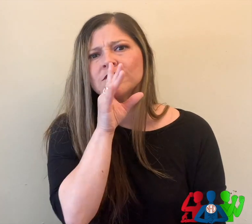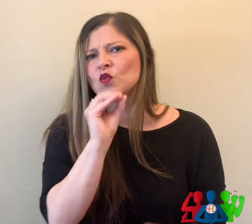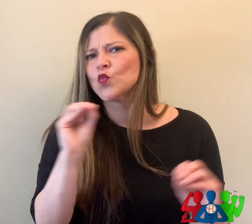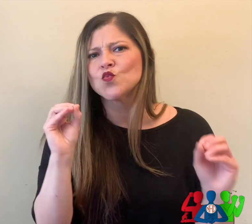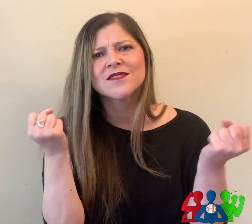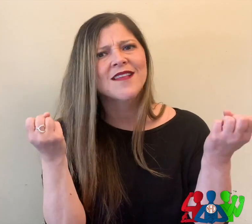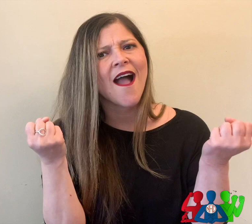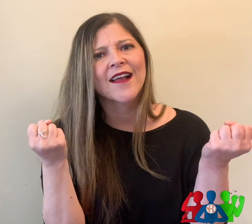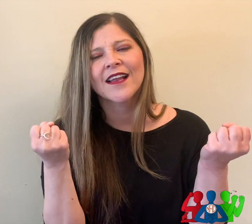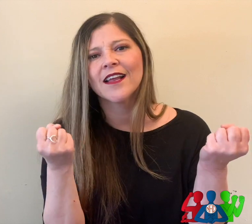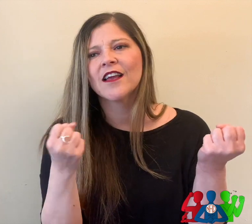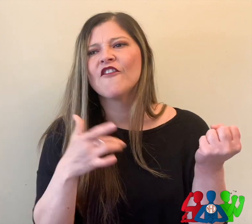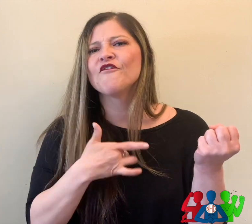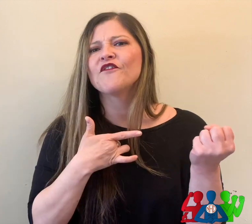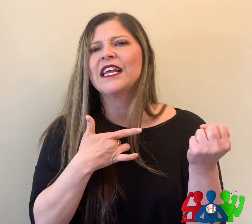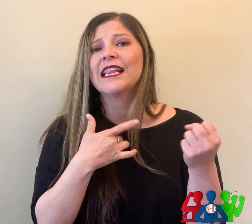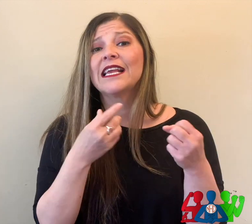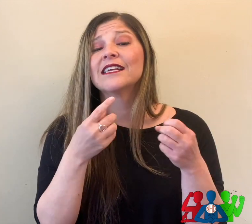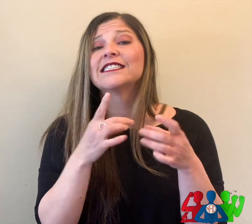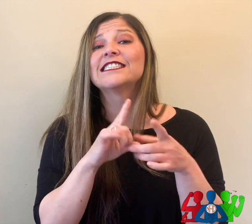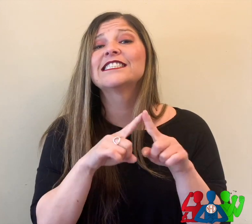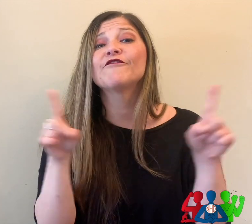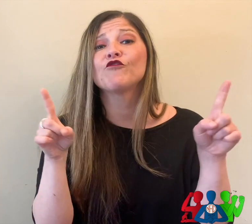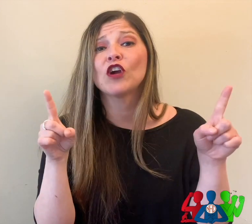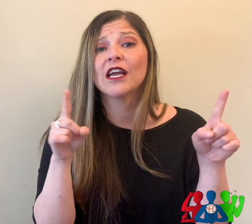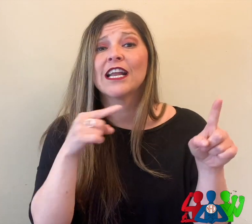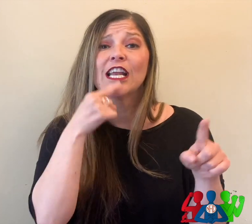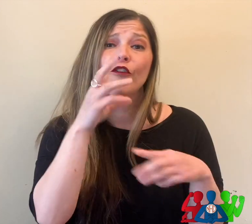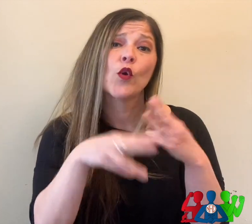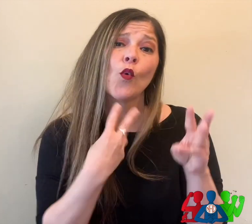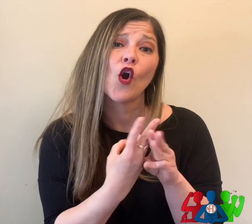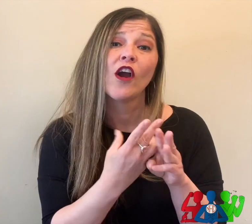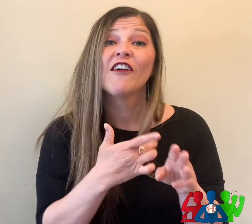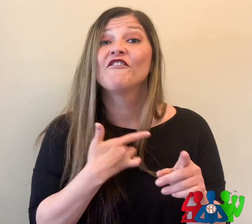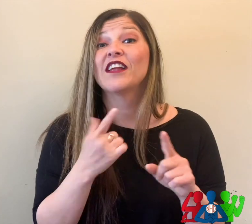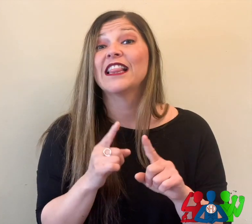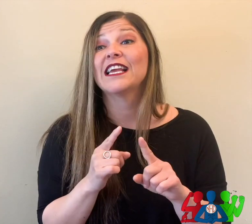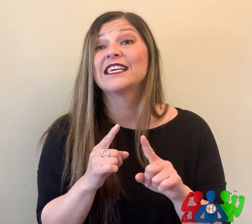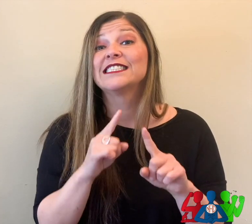because I know what it's like to be a hard-of-hearing person growing up without sign, living